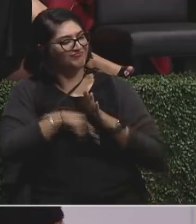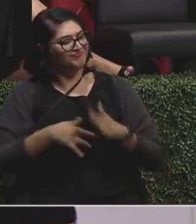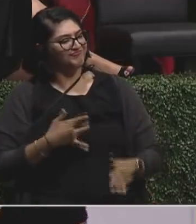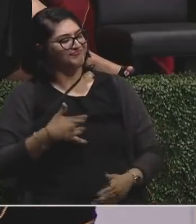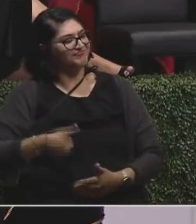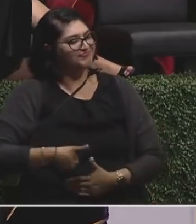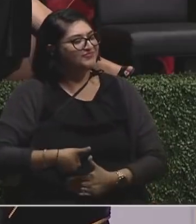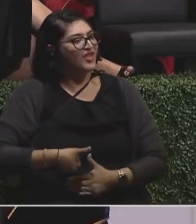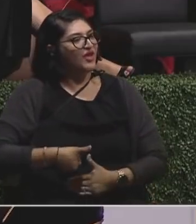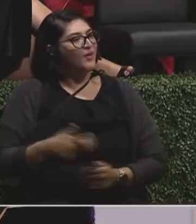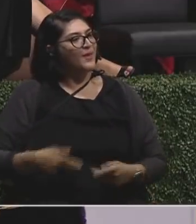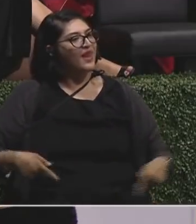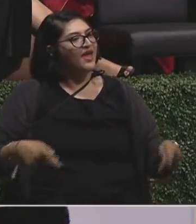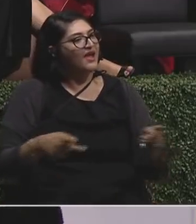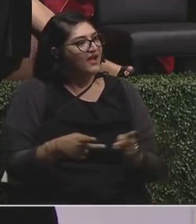YOU'RE WALKING FOR THE PLACES YOU LOVE.